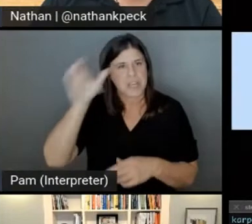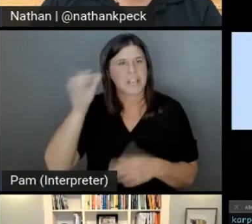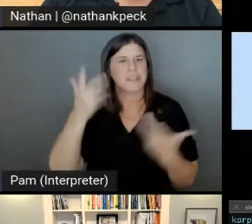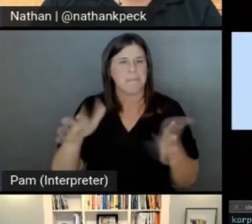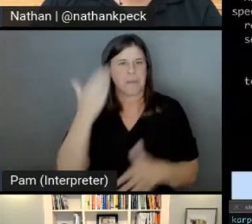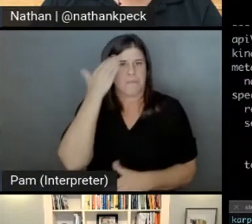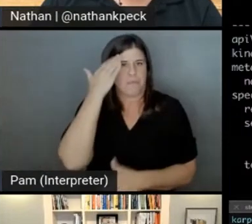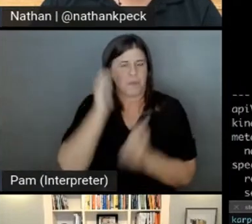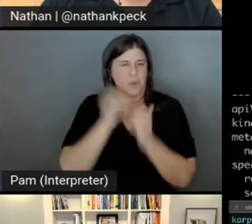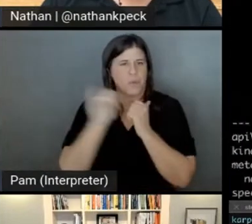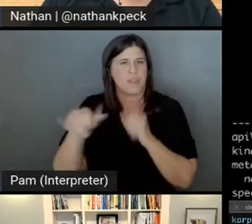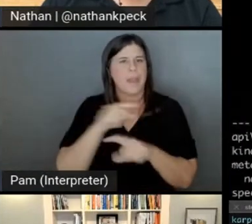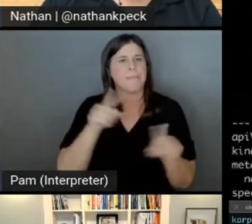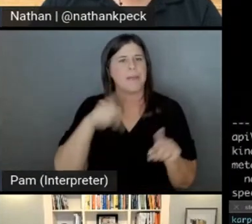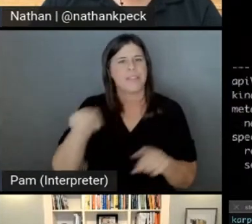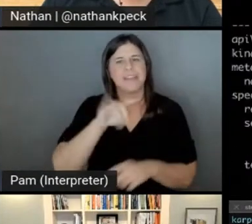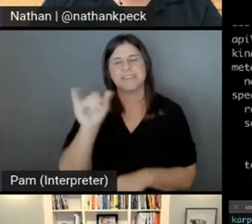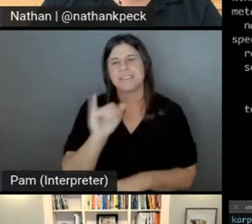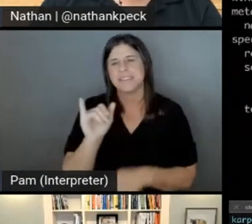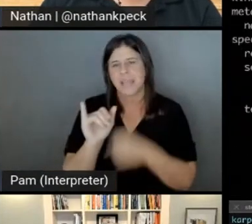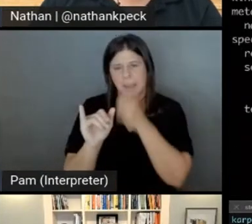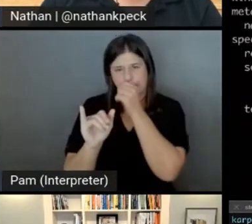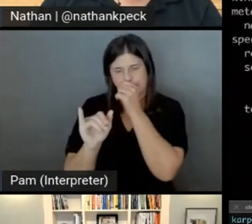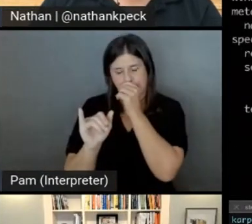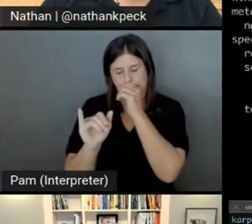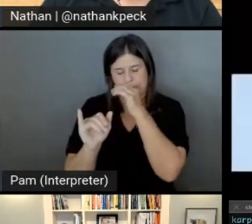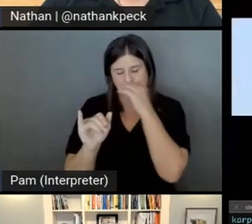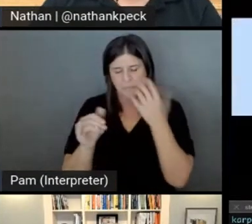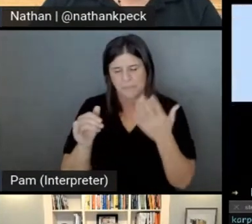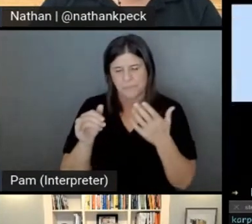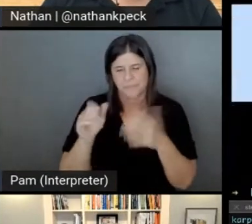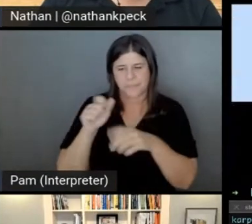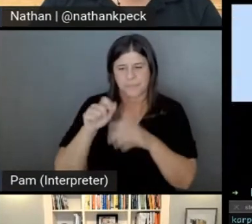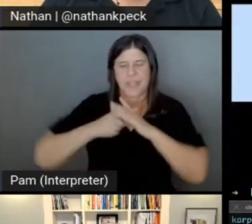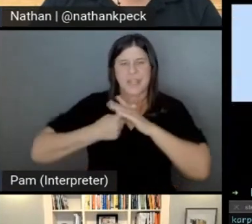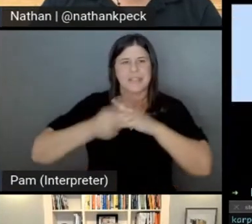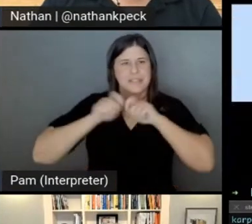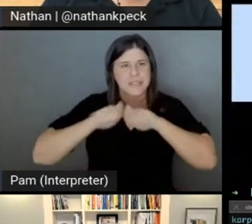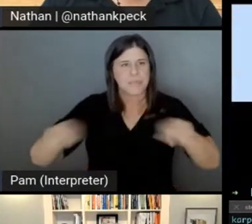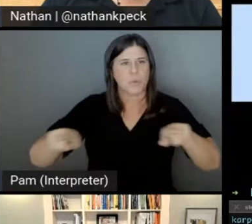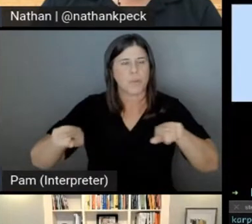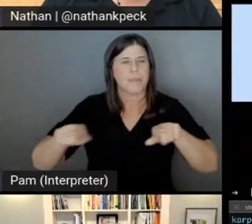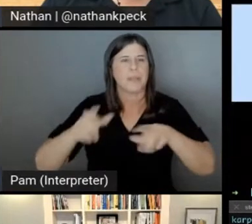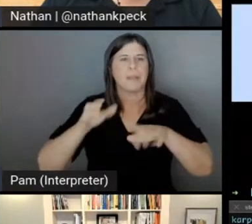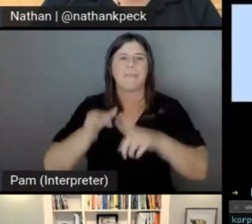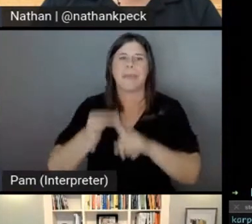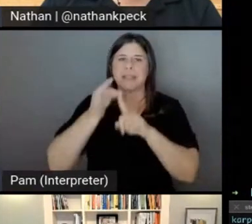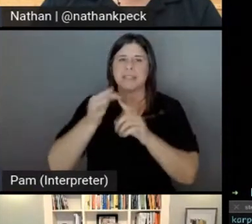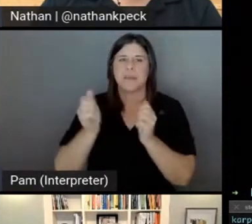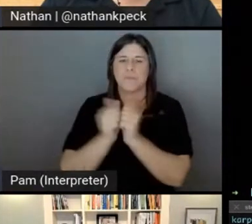And this is the same deployment, except we're using a topology key of